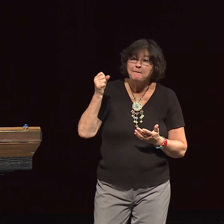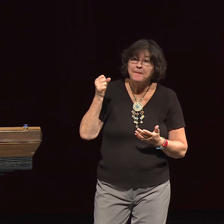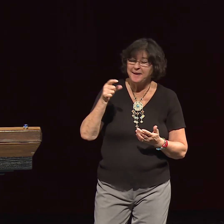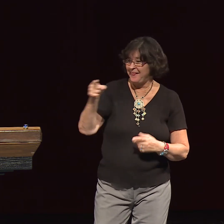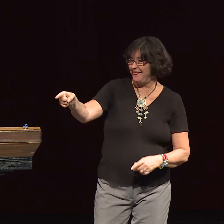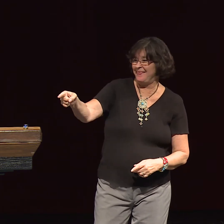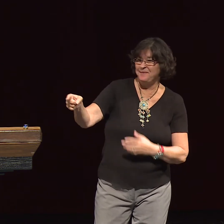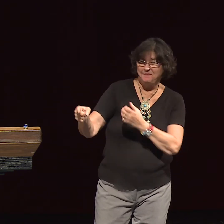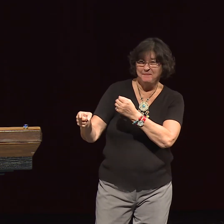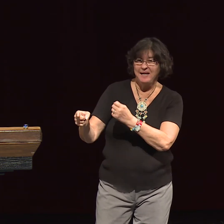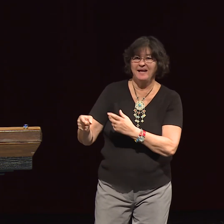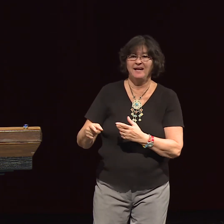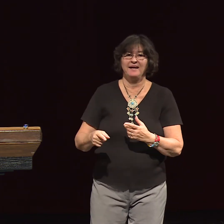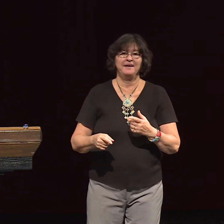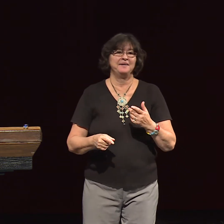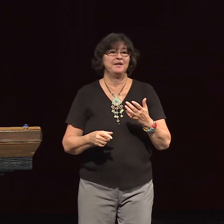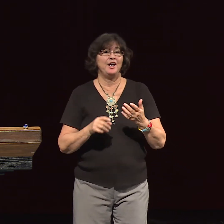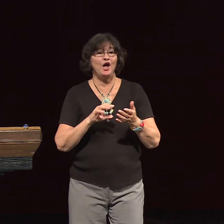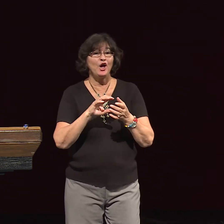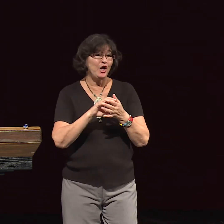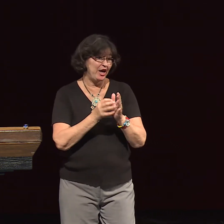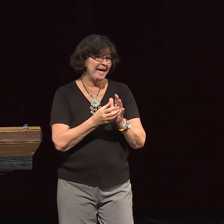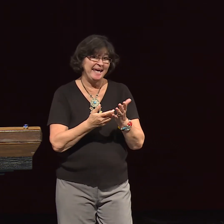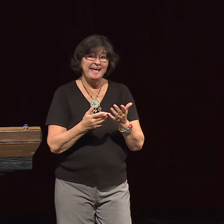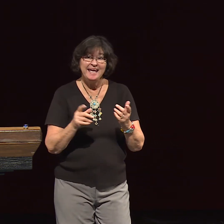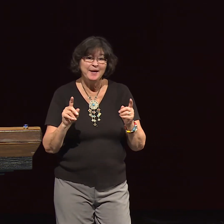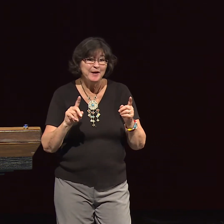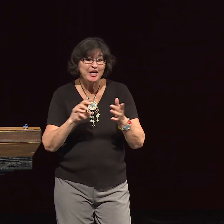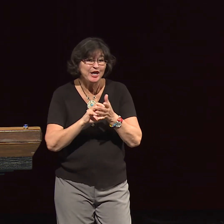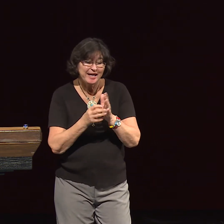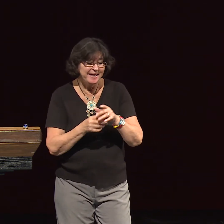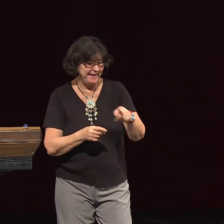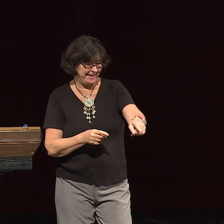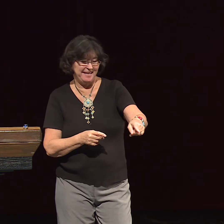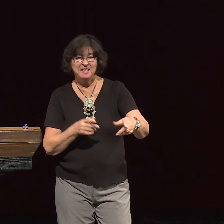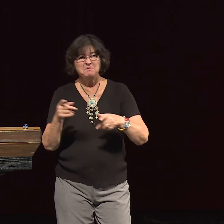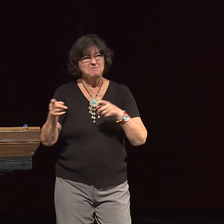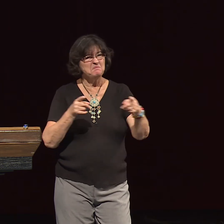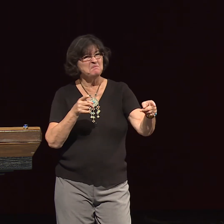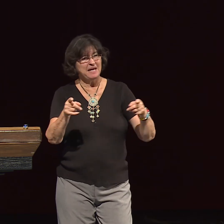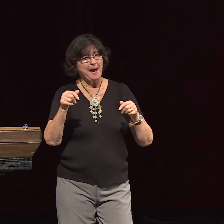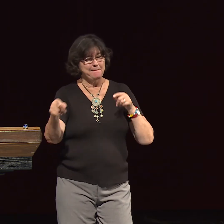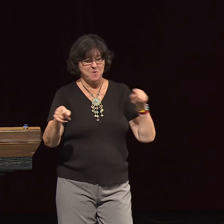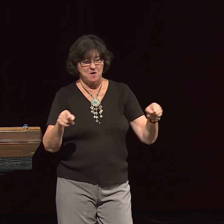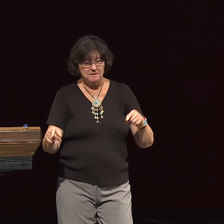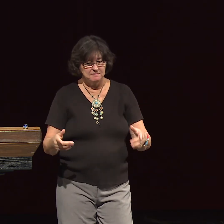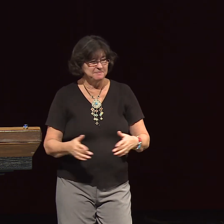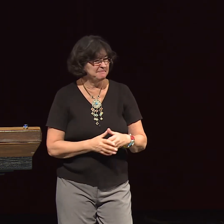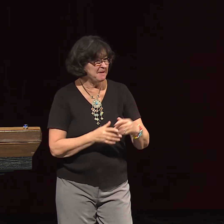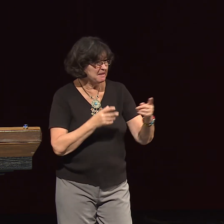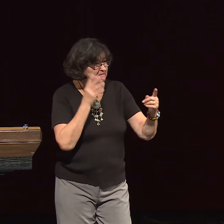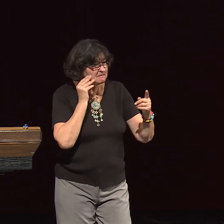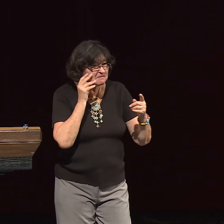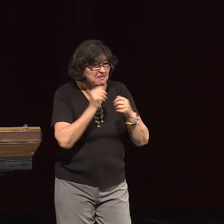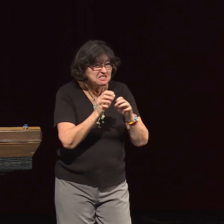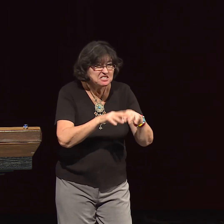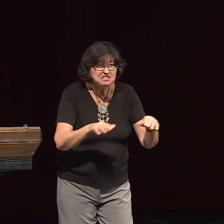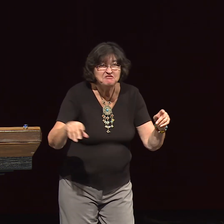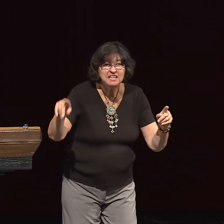So if the mother asks, "Where's the milk?" they'd be able to point to the milk. And a lot of you might have experience